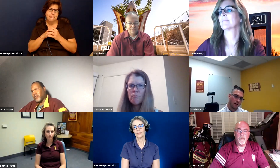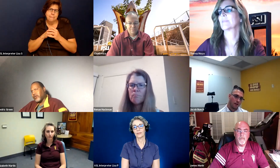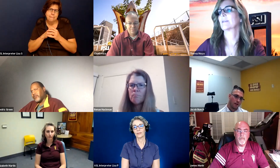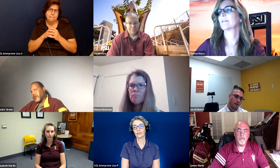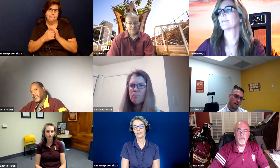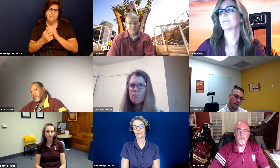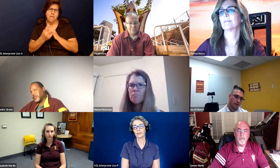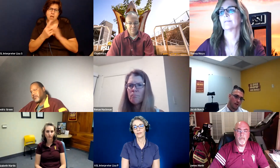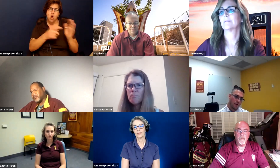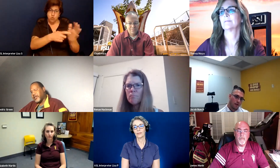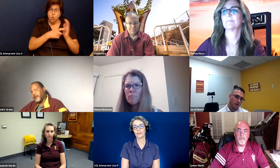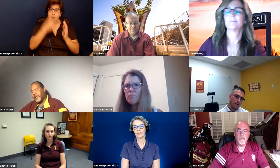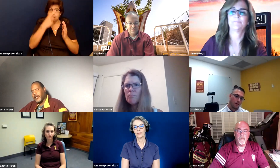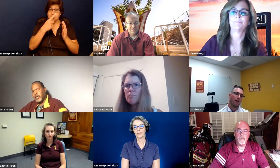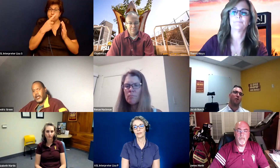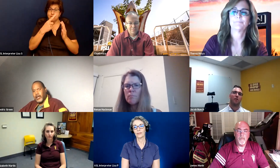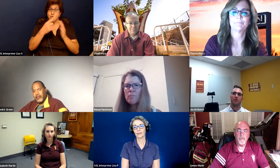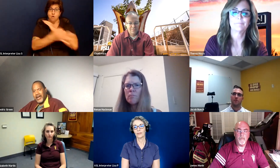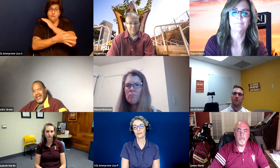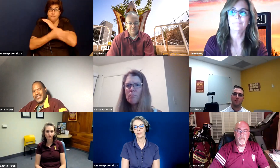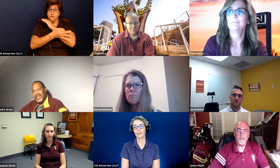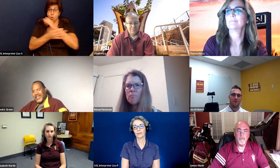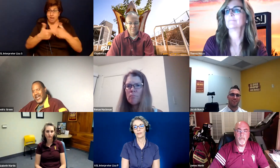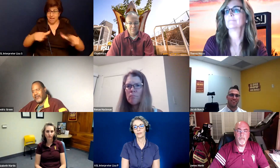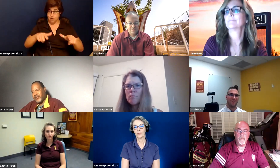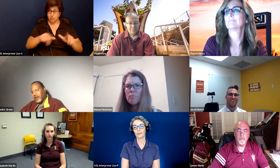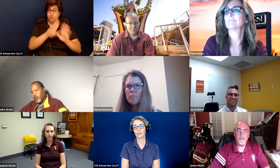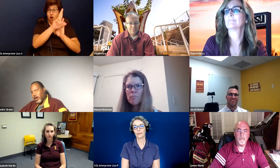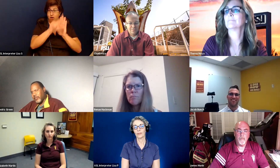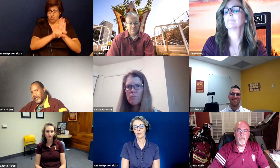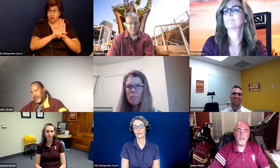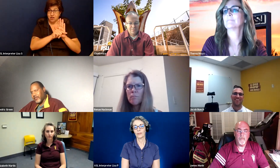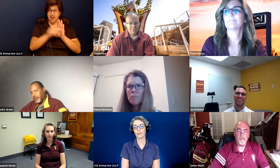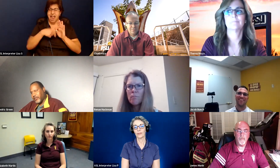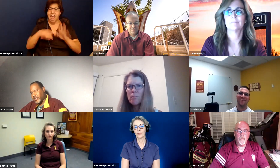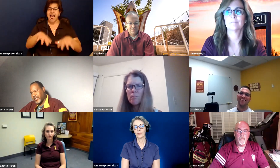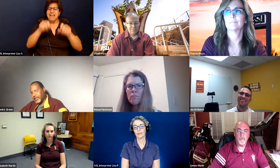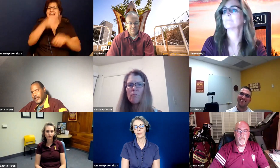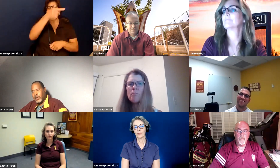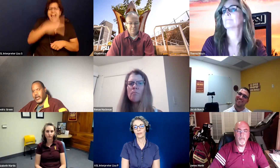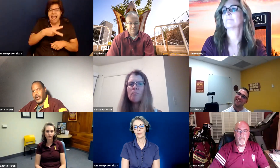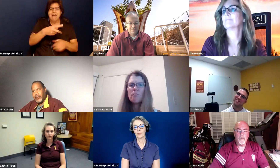for foreign language for my degree. I had taken half of that requirement at a different university.